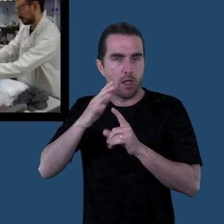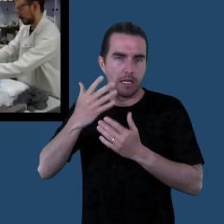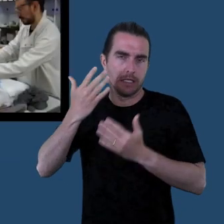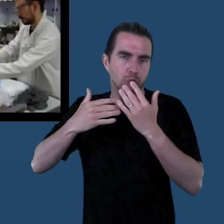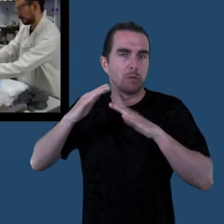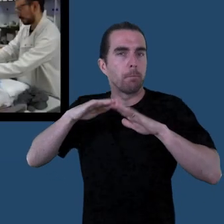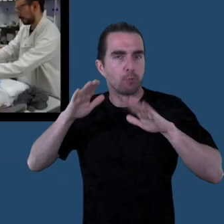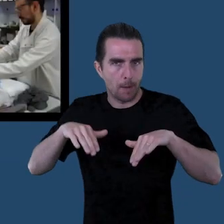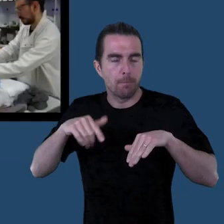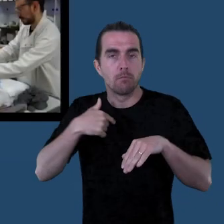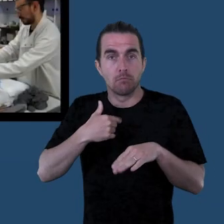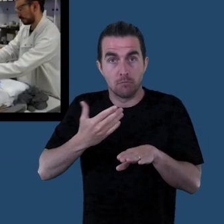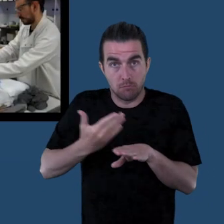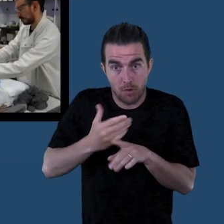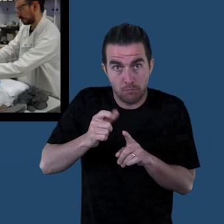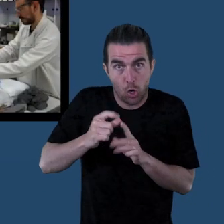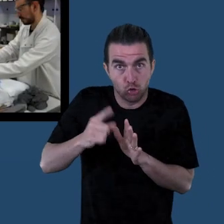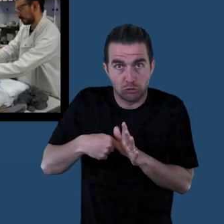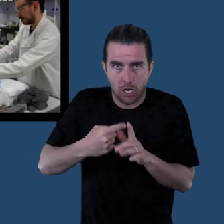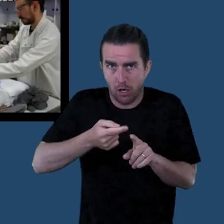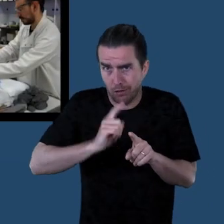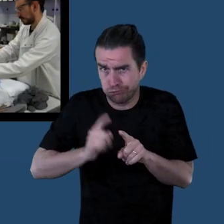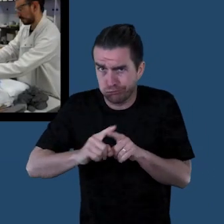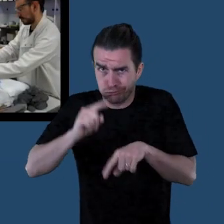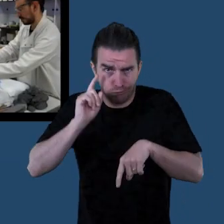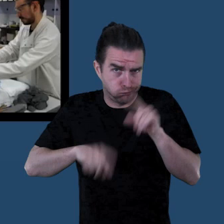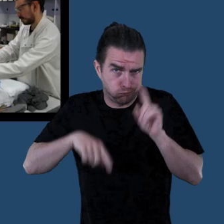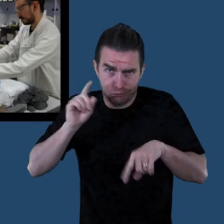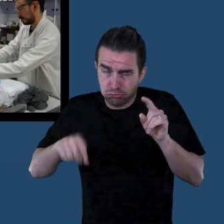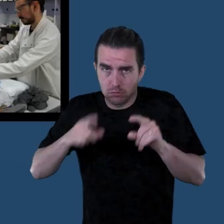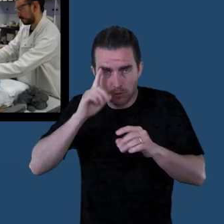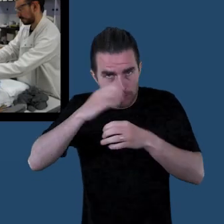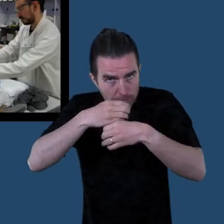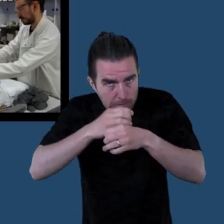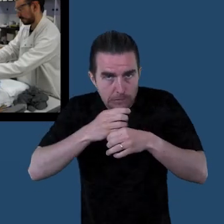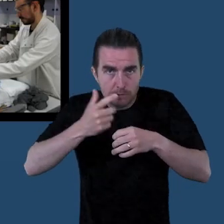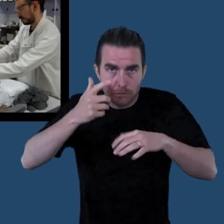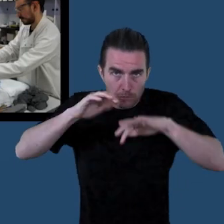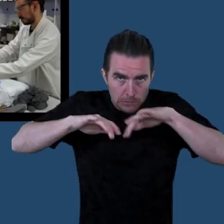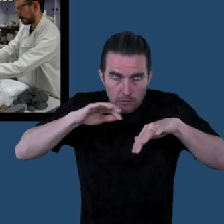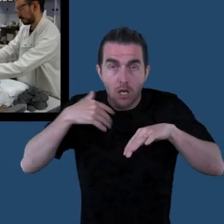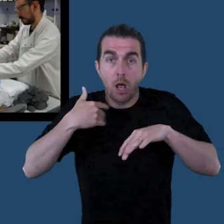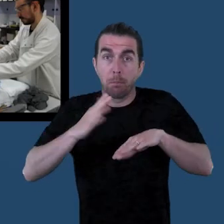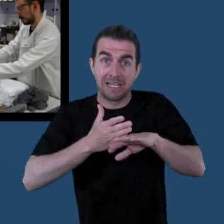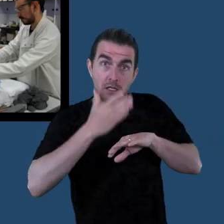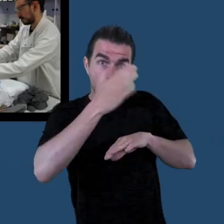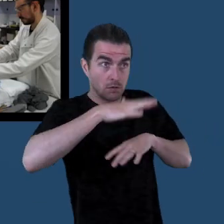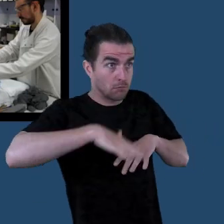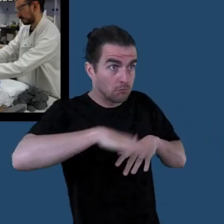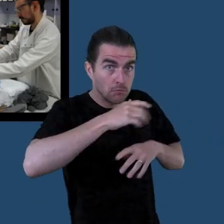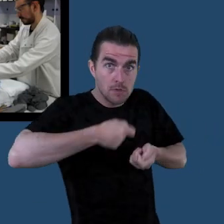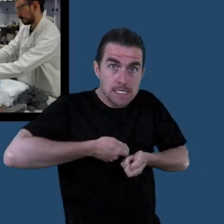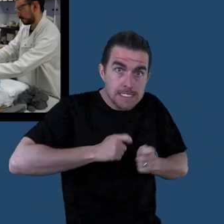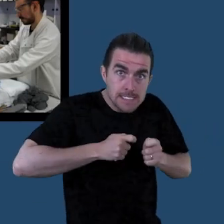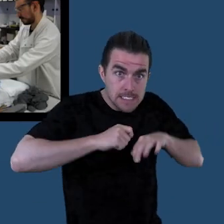and my project is quite, projects that I work on are quite varied, essentially. I've done conservation-based work,